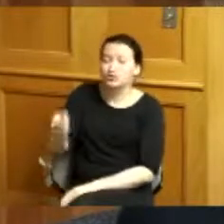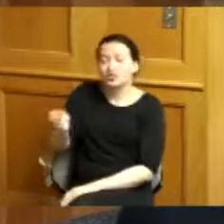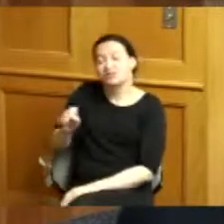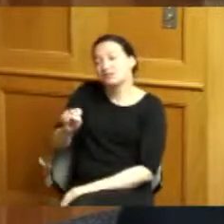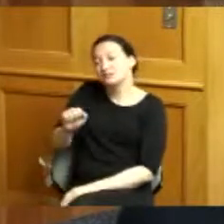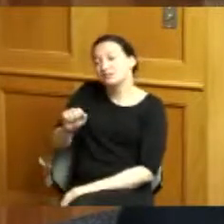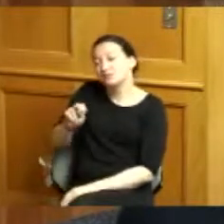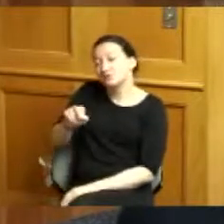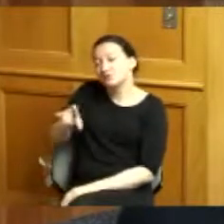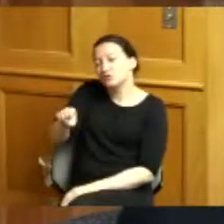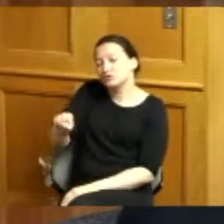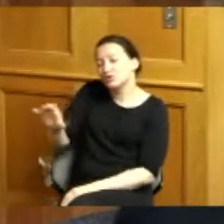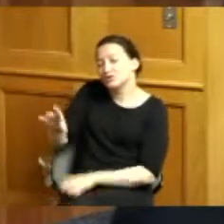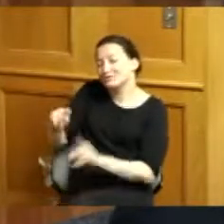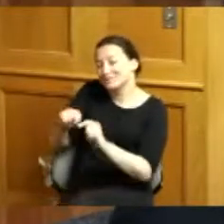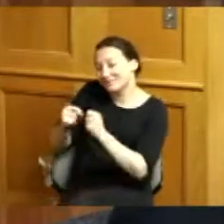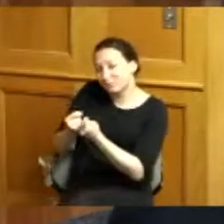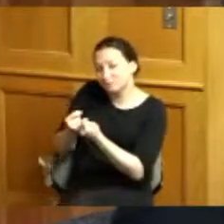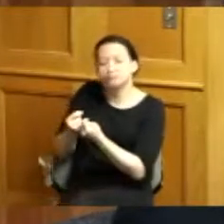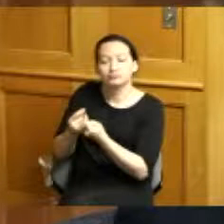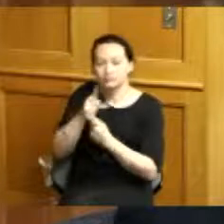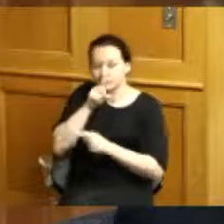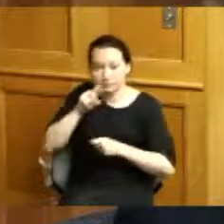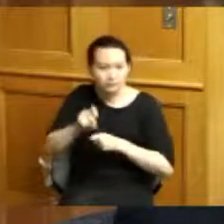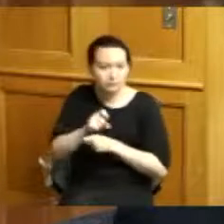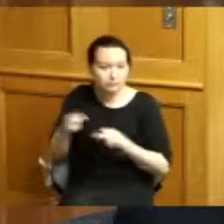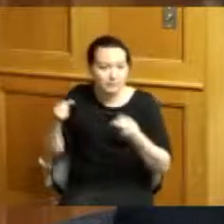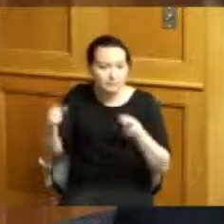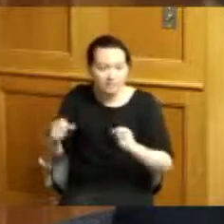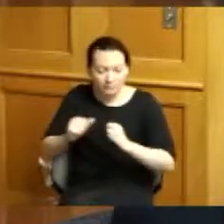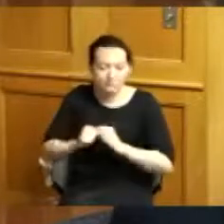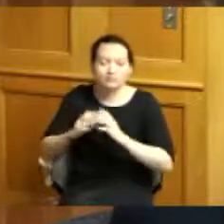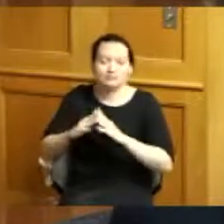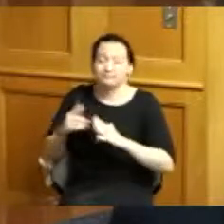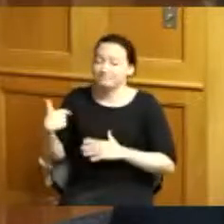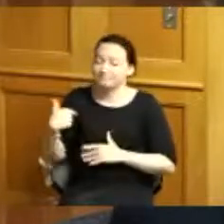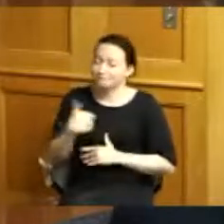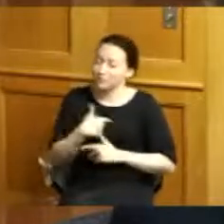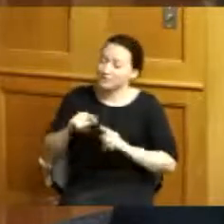and her team for making that a reality and and many on our team had something to do with that too